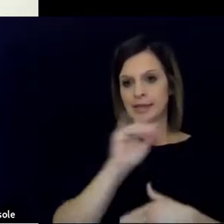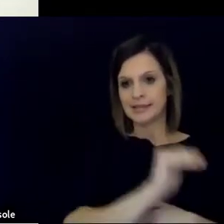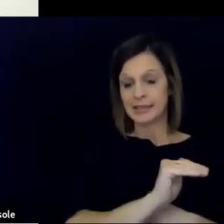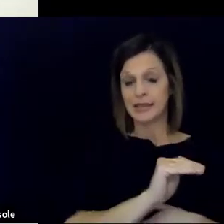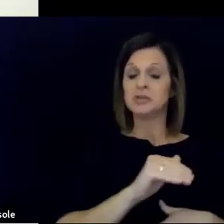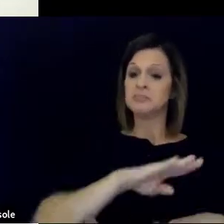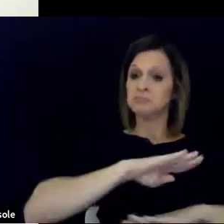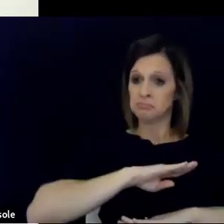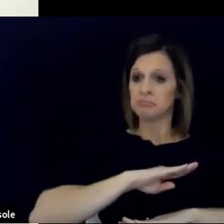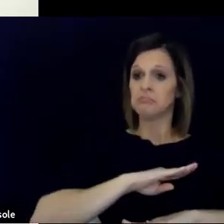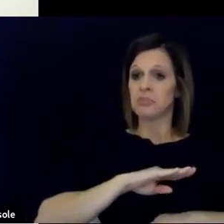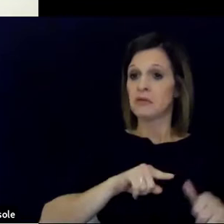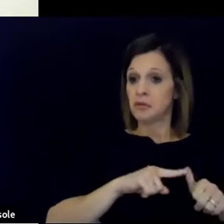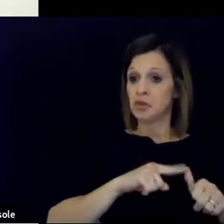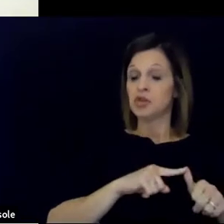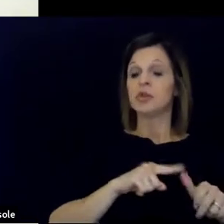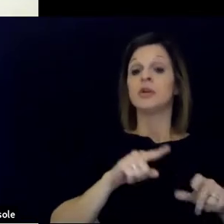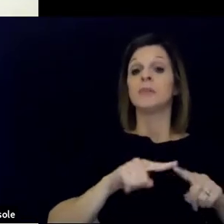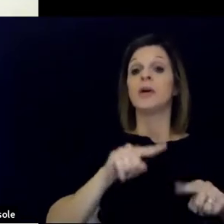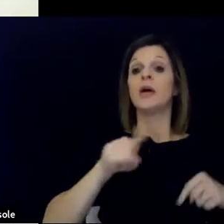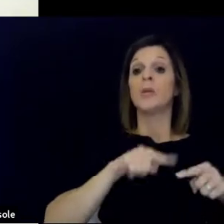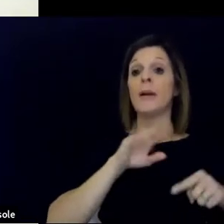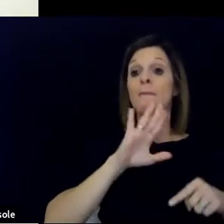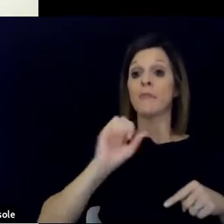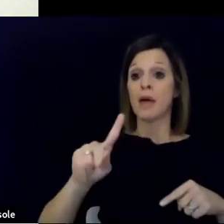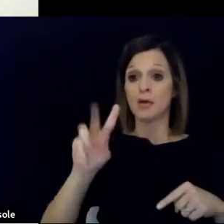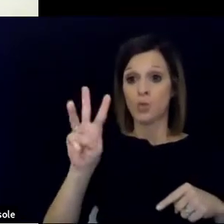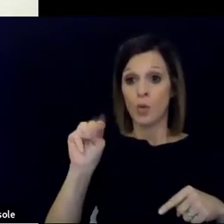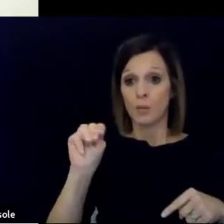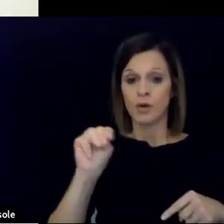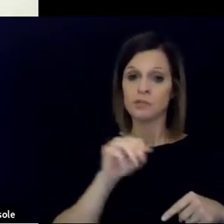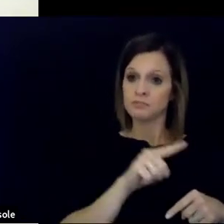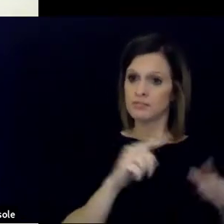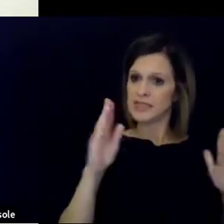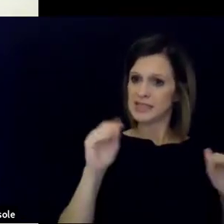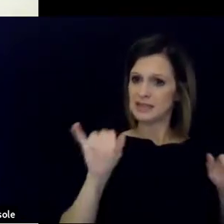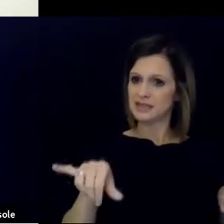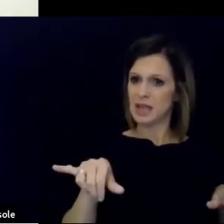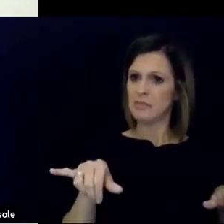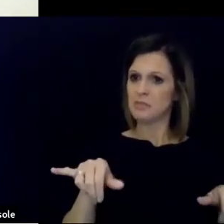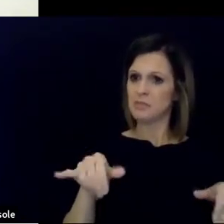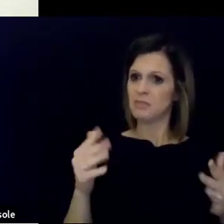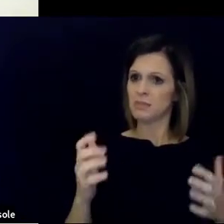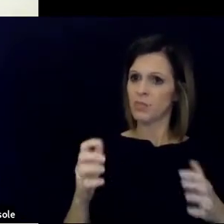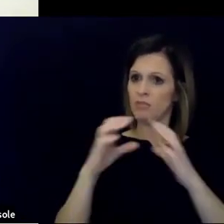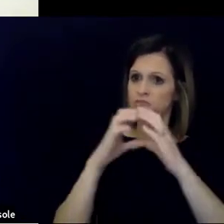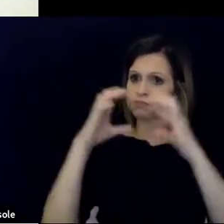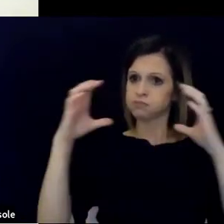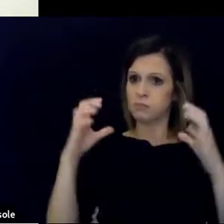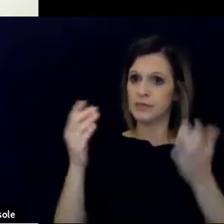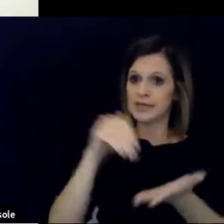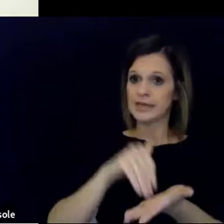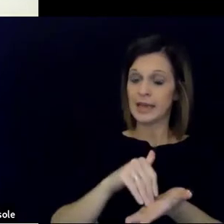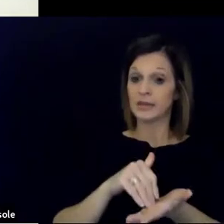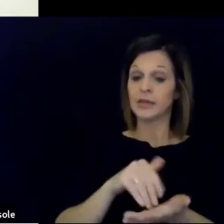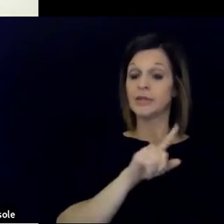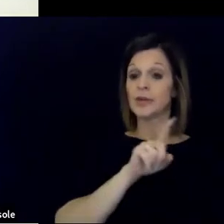But as they go back to Walmart, you know, he expects a balloon every time. He go and stand in front of the balloon counter,